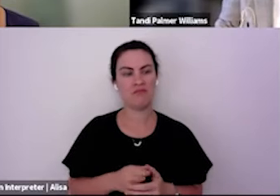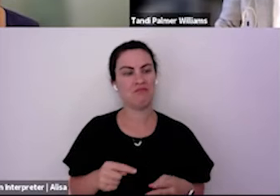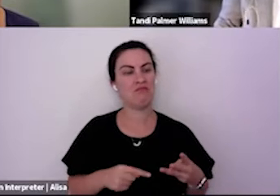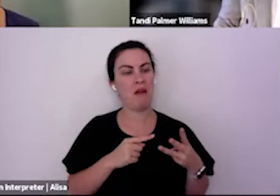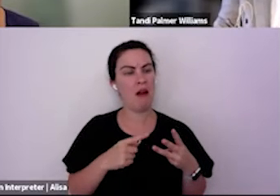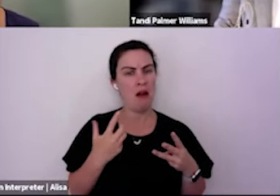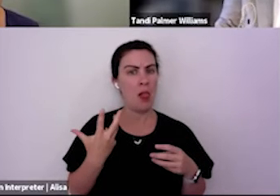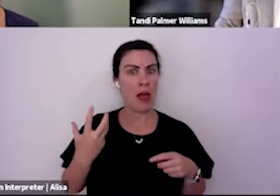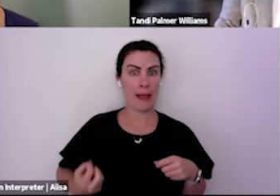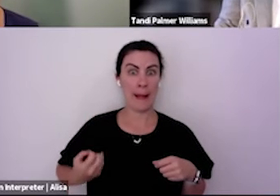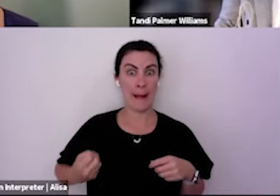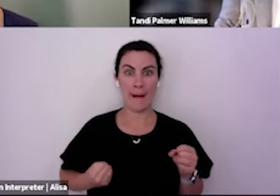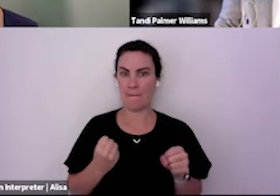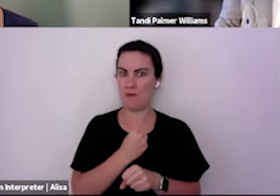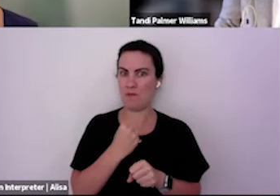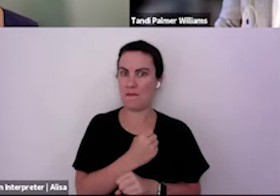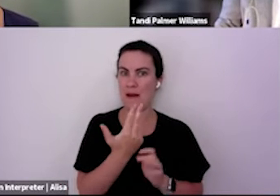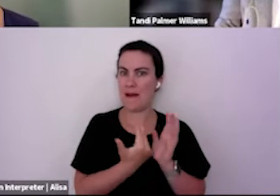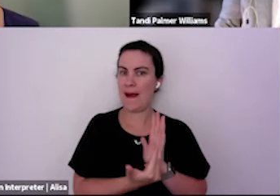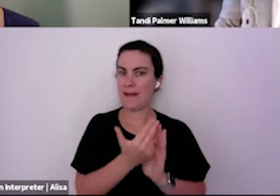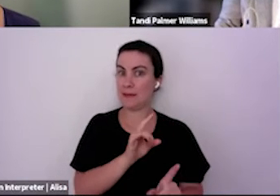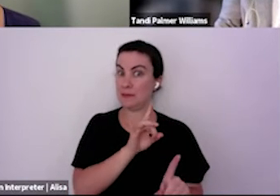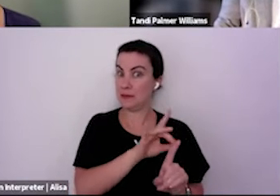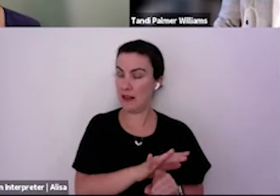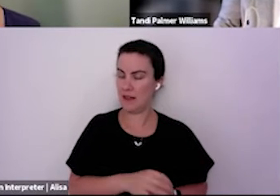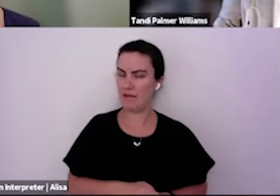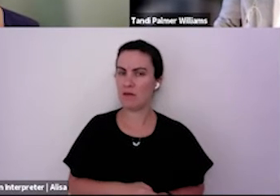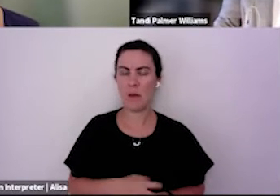And they are frequent attenders and more likely to be donors.